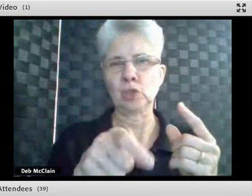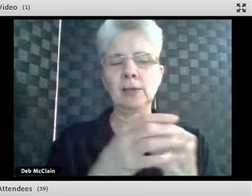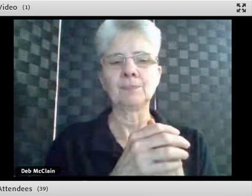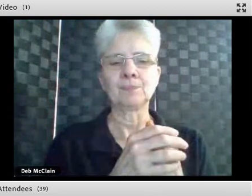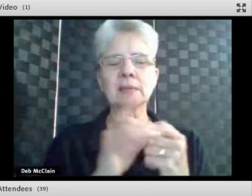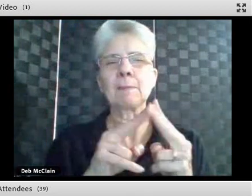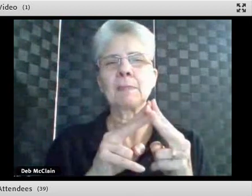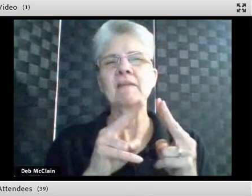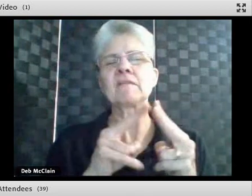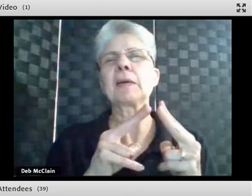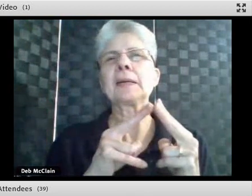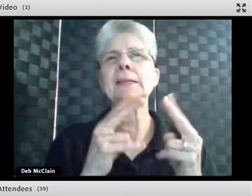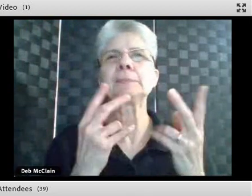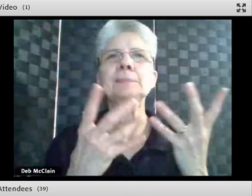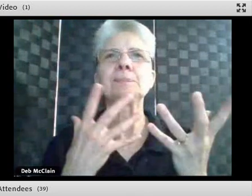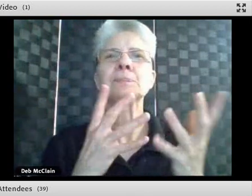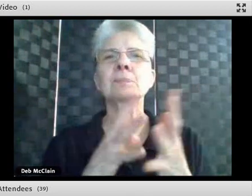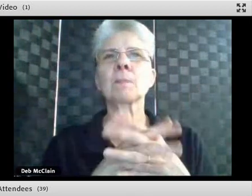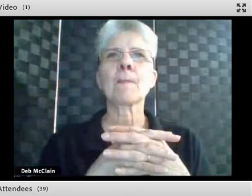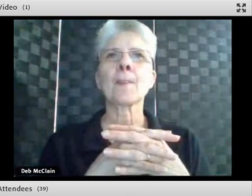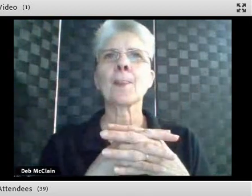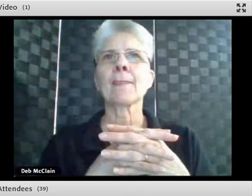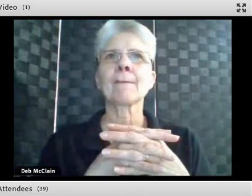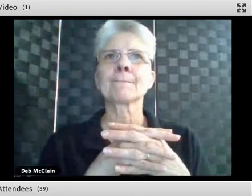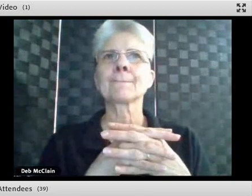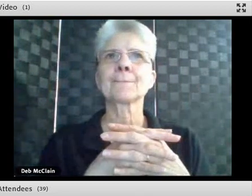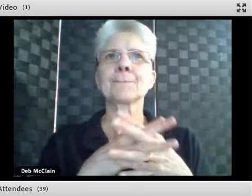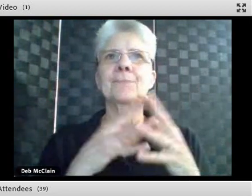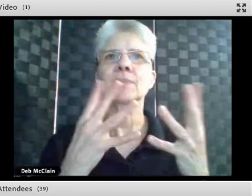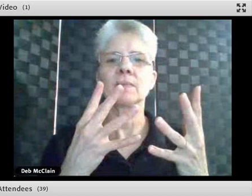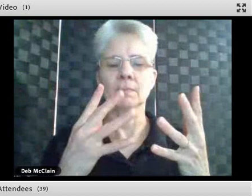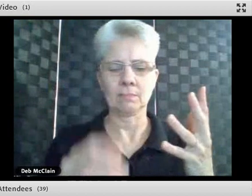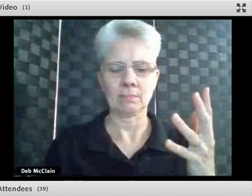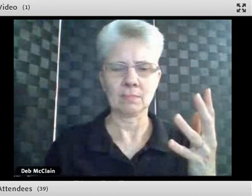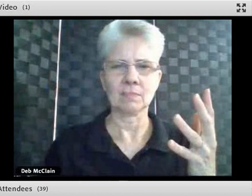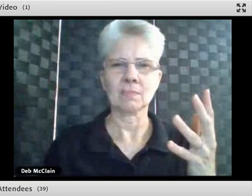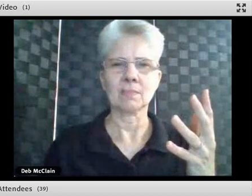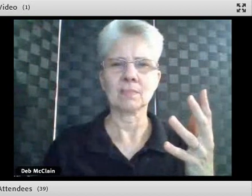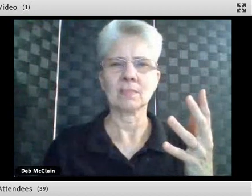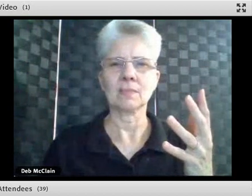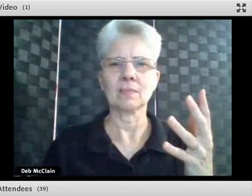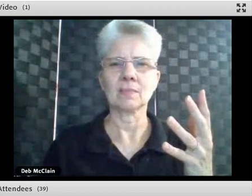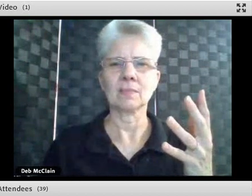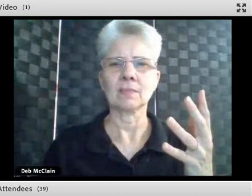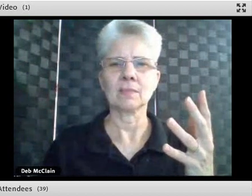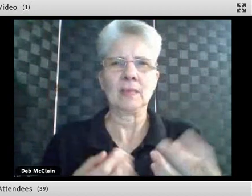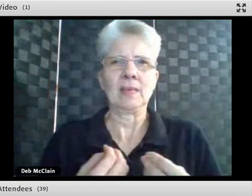It can be a very aspirational,